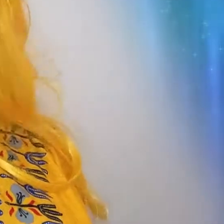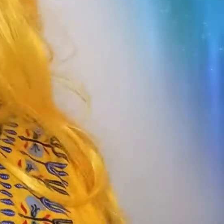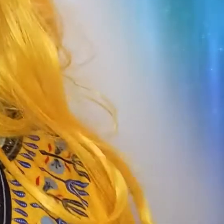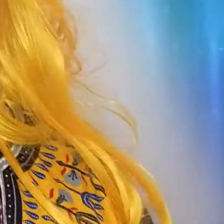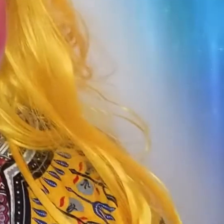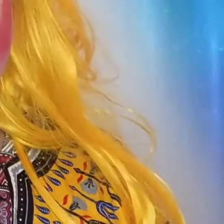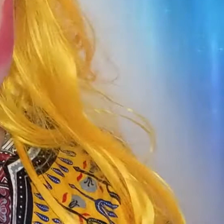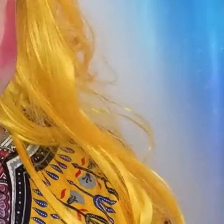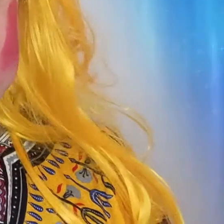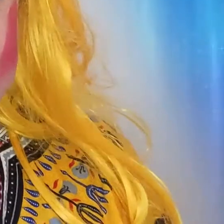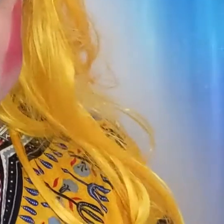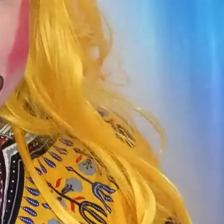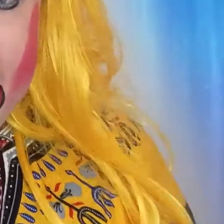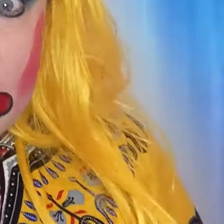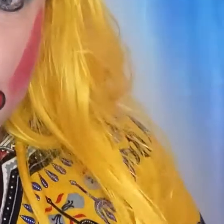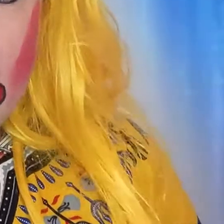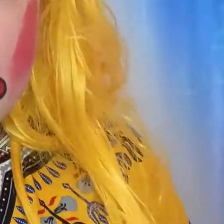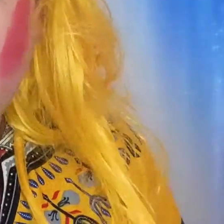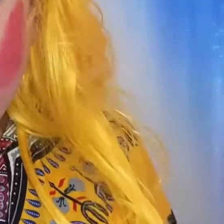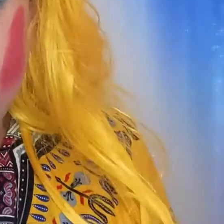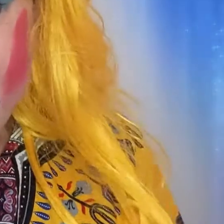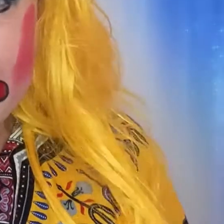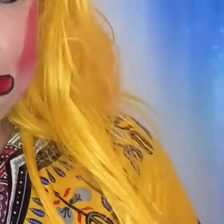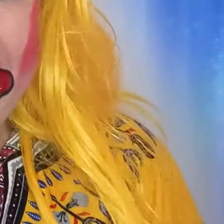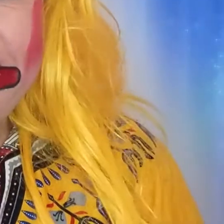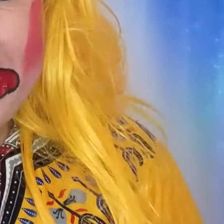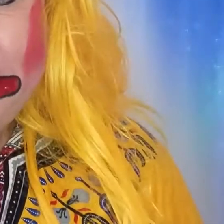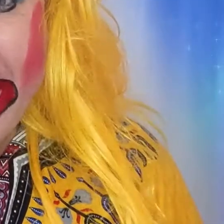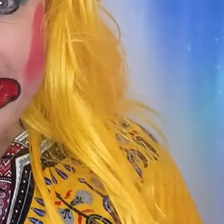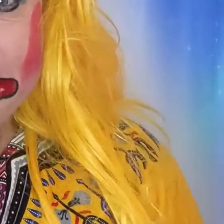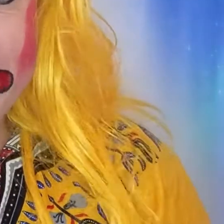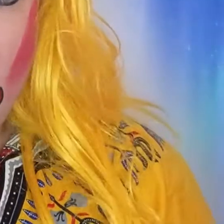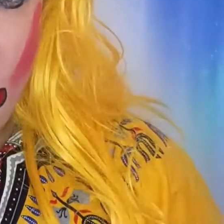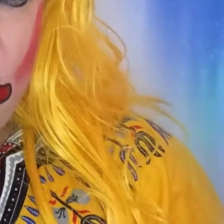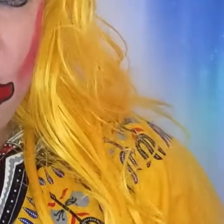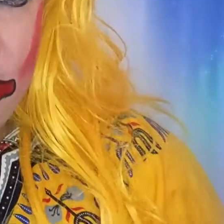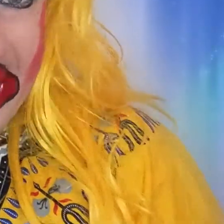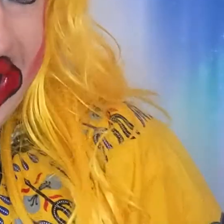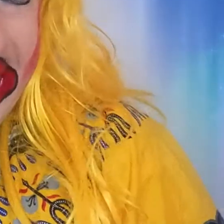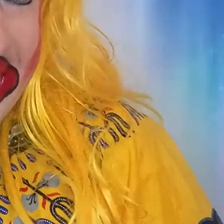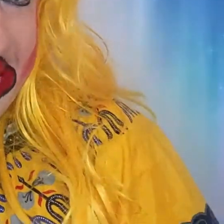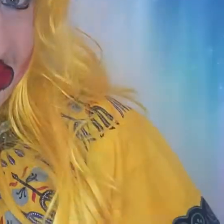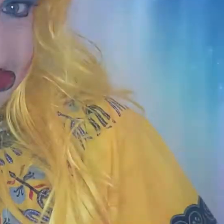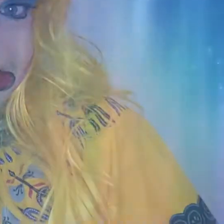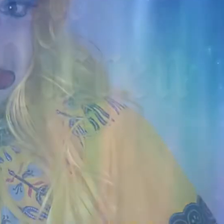Carina – I’m the pop princess wae the pitch perfect pipes